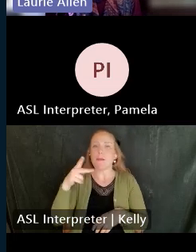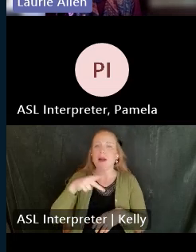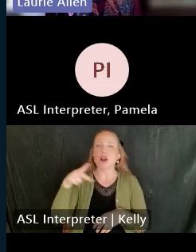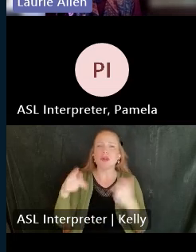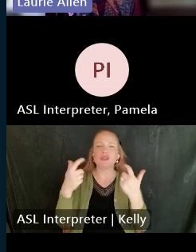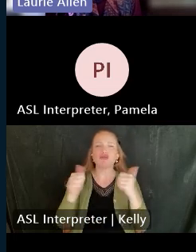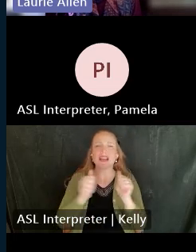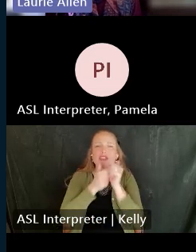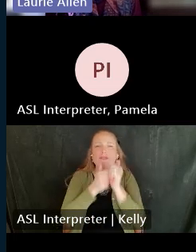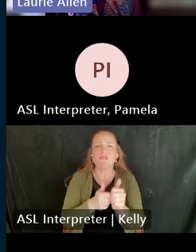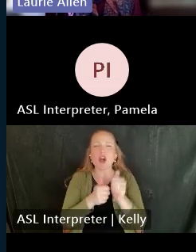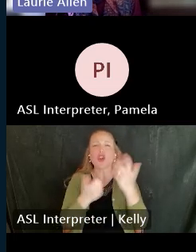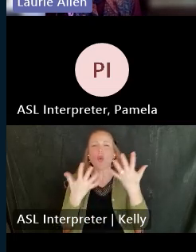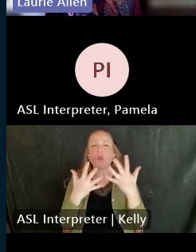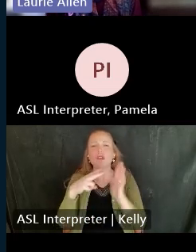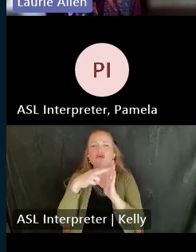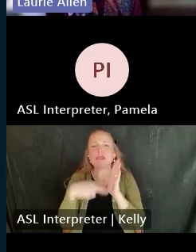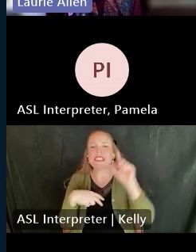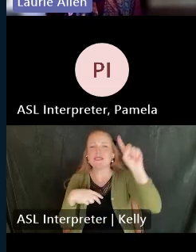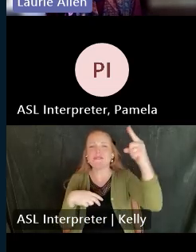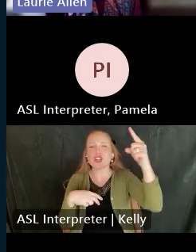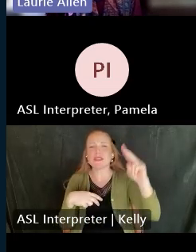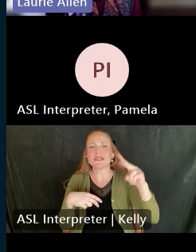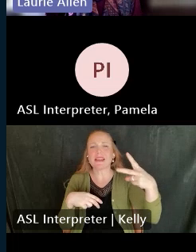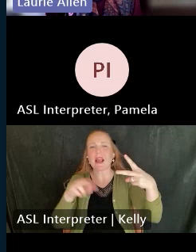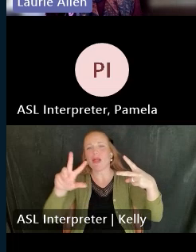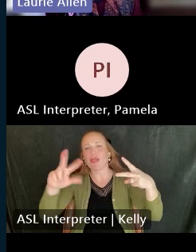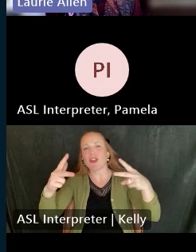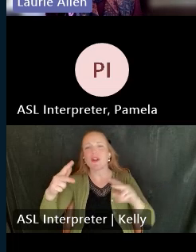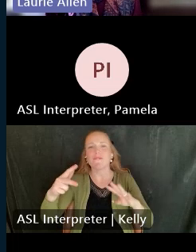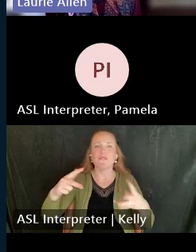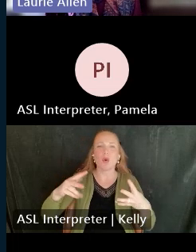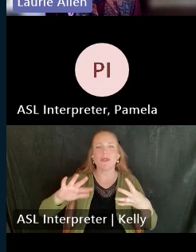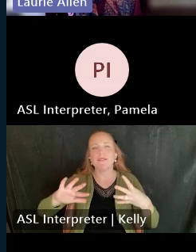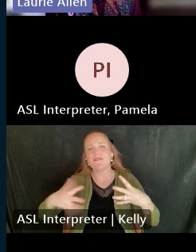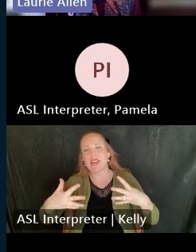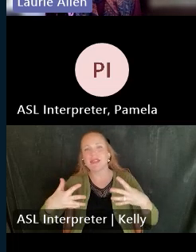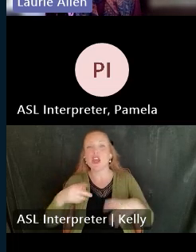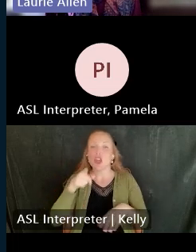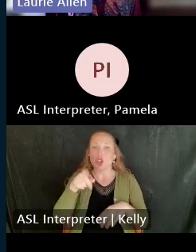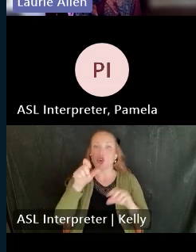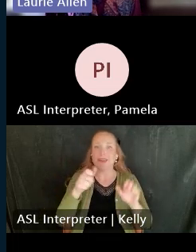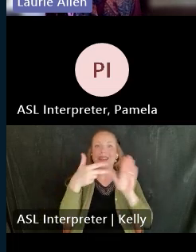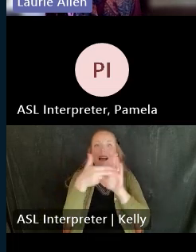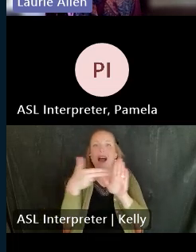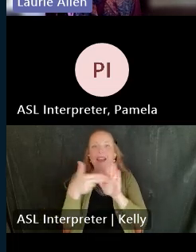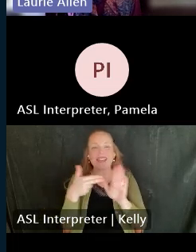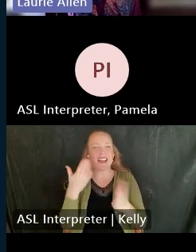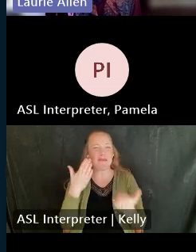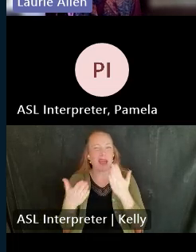each element in the right reading order, but you can always go in and check it. And it will highlight it or flag it if it thinks the order is not correct.